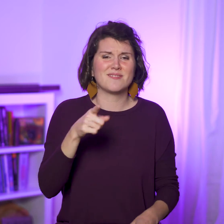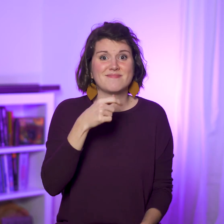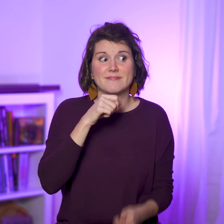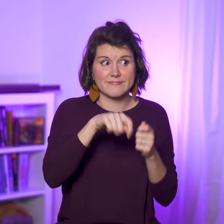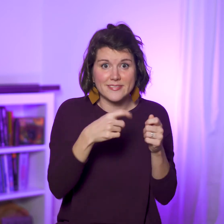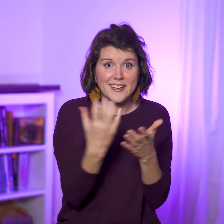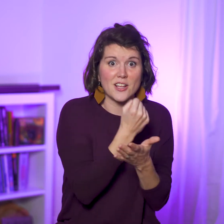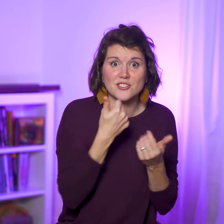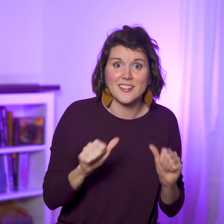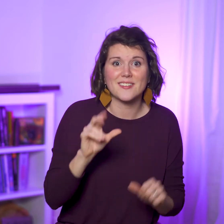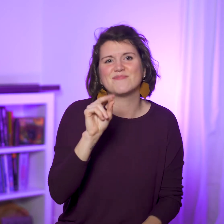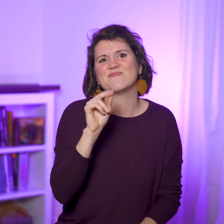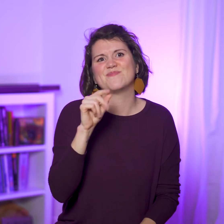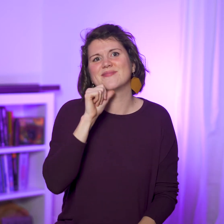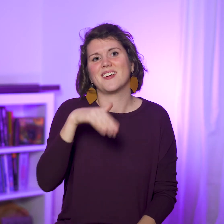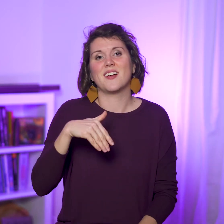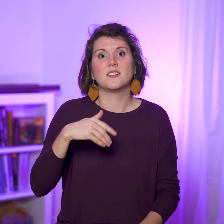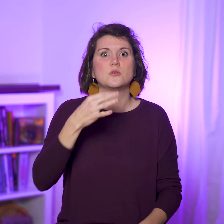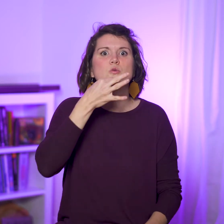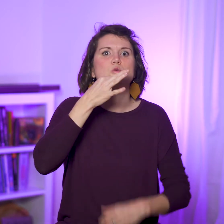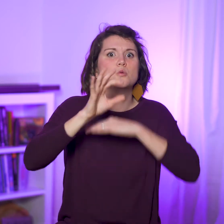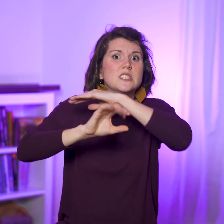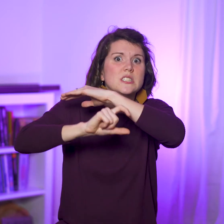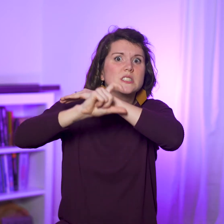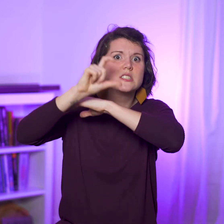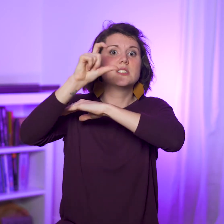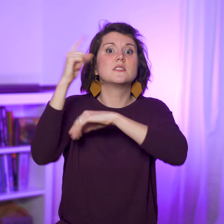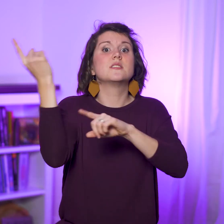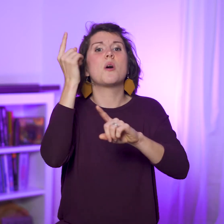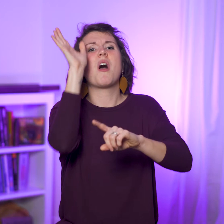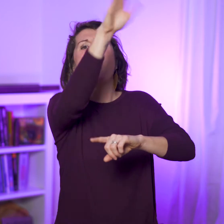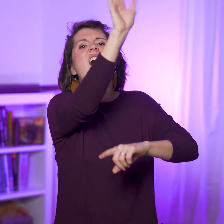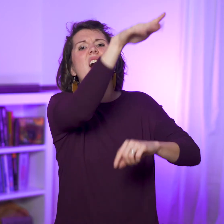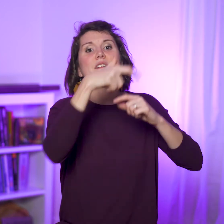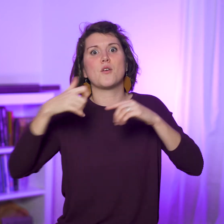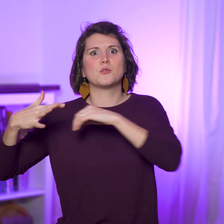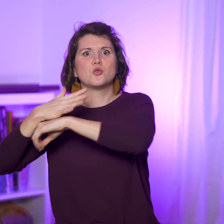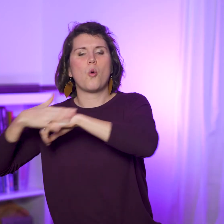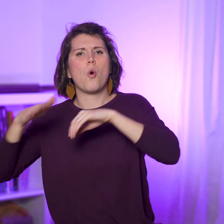and don’t have a single catch. As the sun rises, Someone calls from the shore.